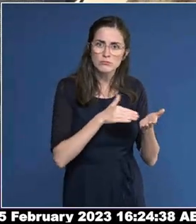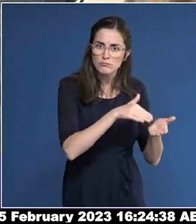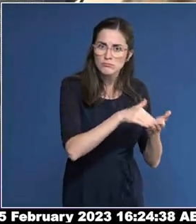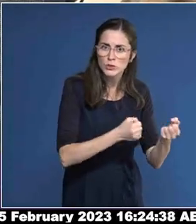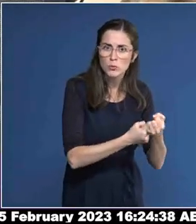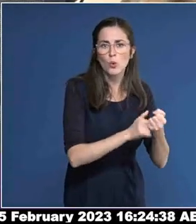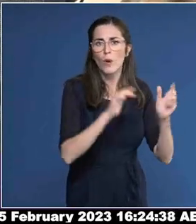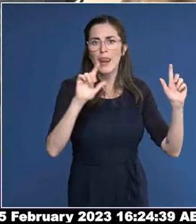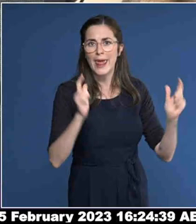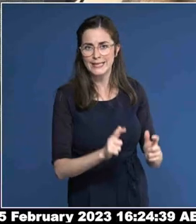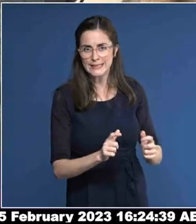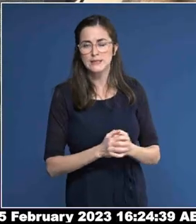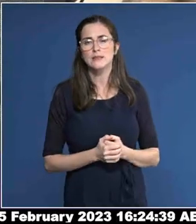which is that of unfunded work.